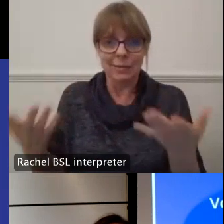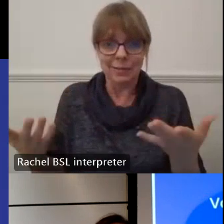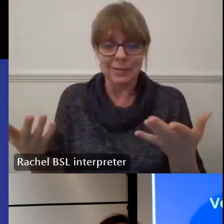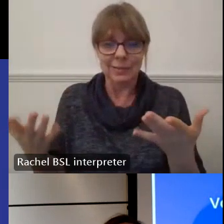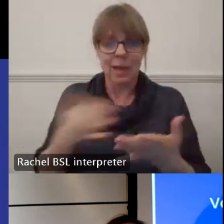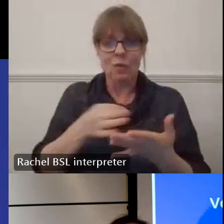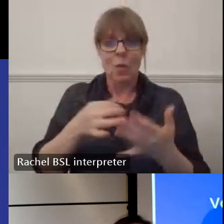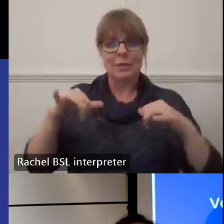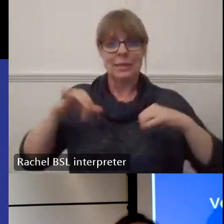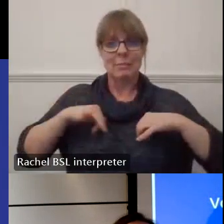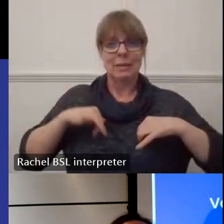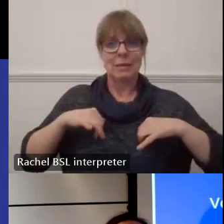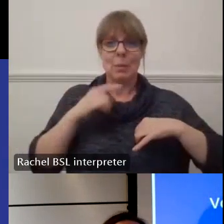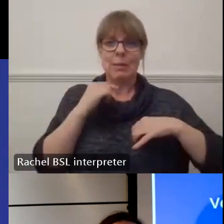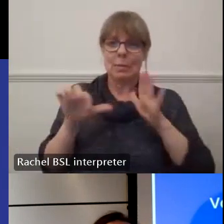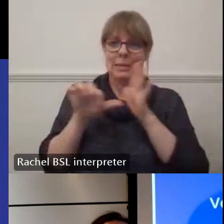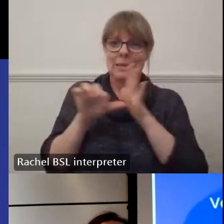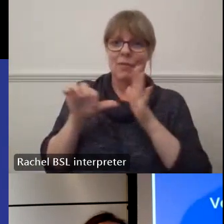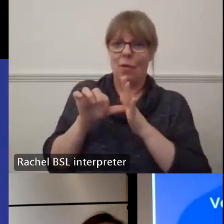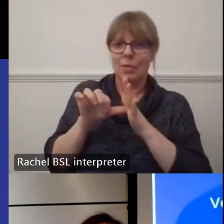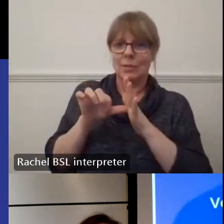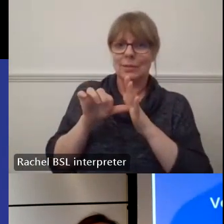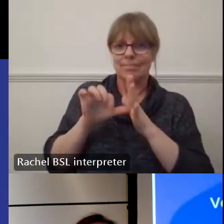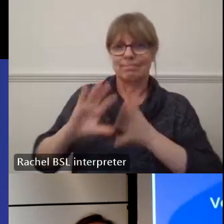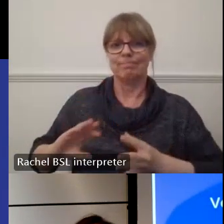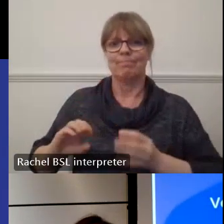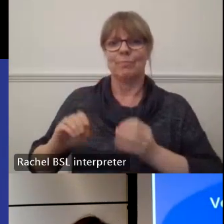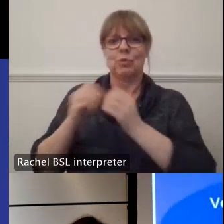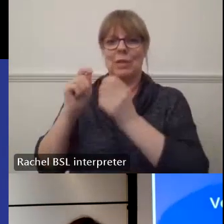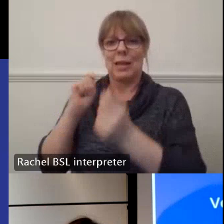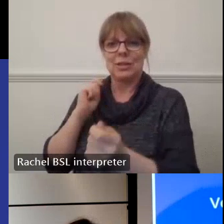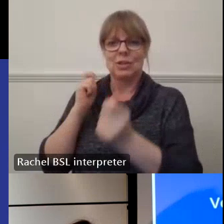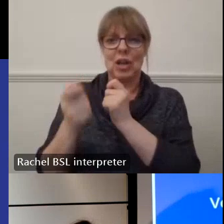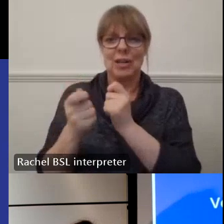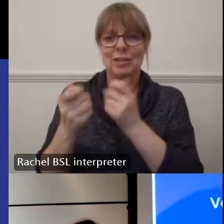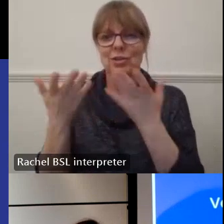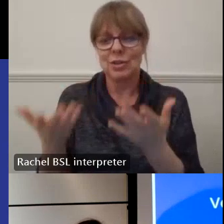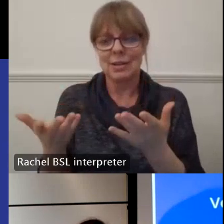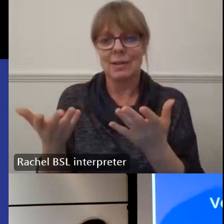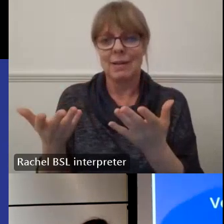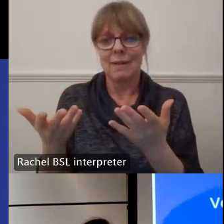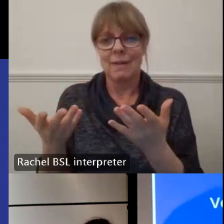can be hard and it is not always a prioritised topic or professions, but we are professionals,